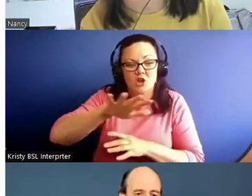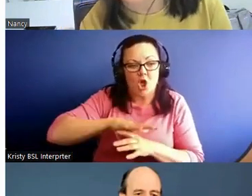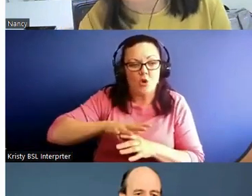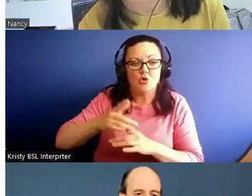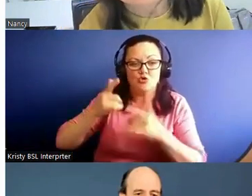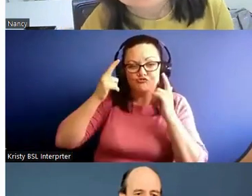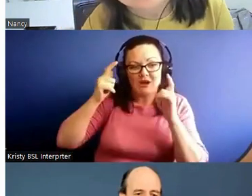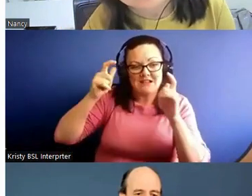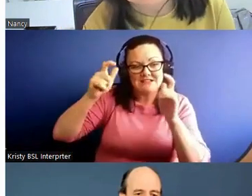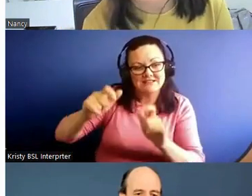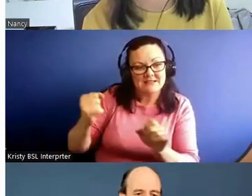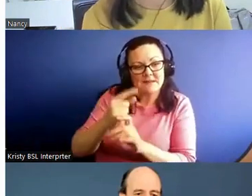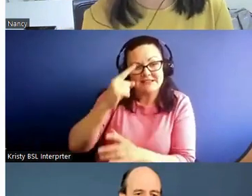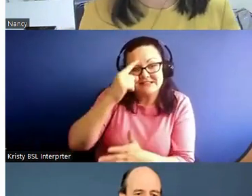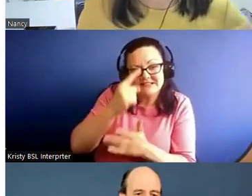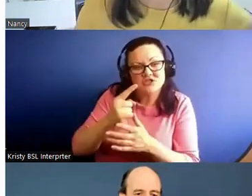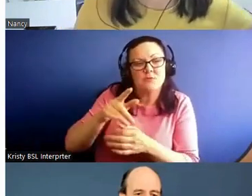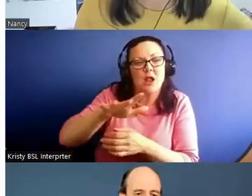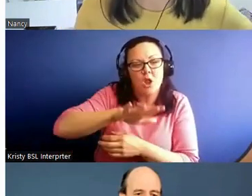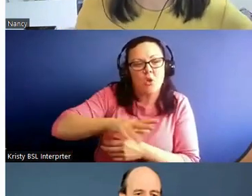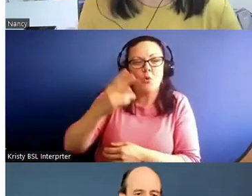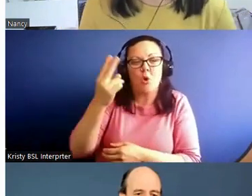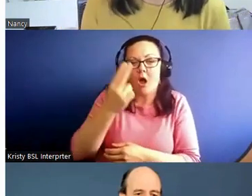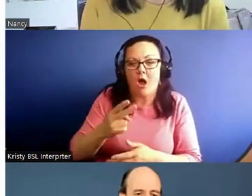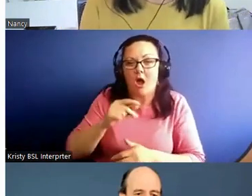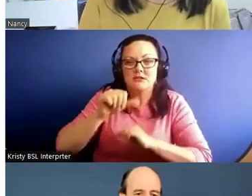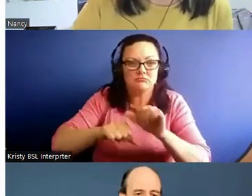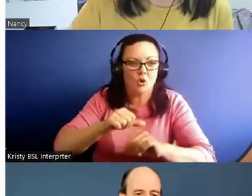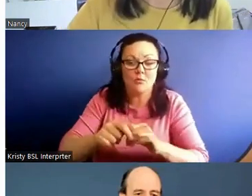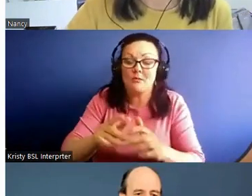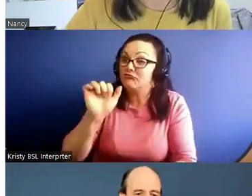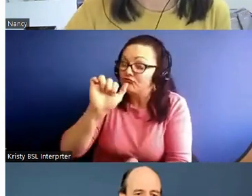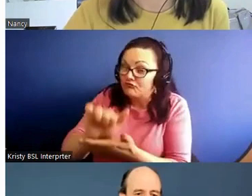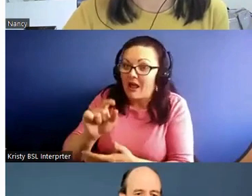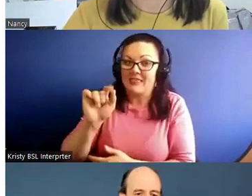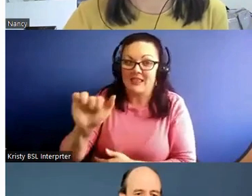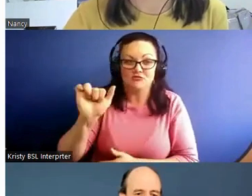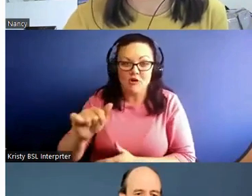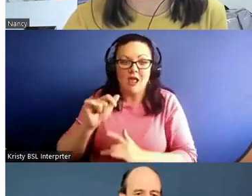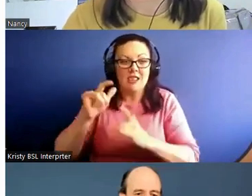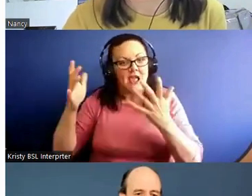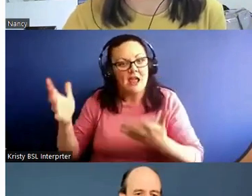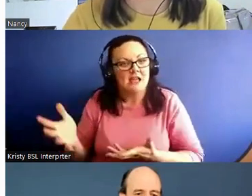programmes. 100%, they are in the driving seat leading all the decision making.